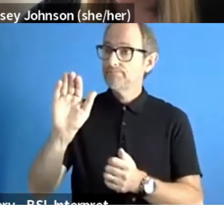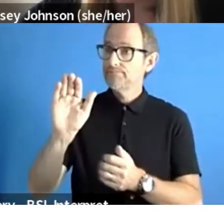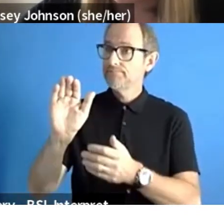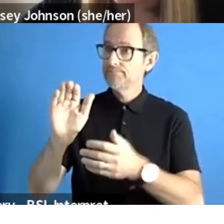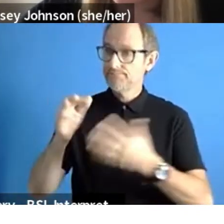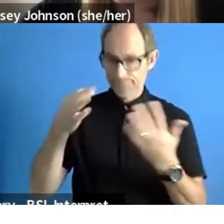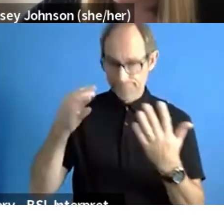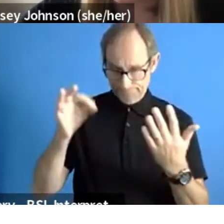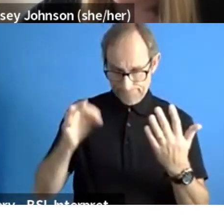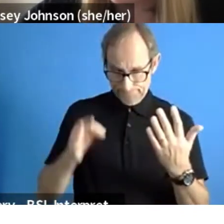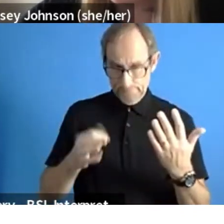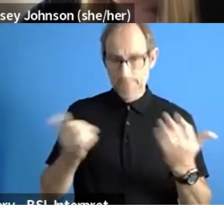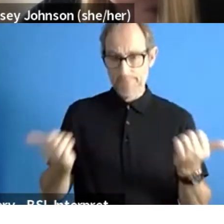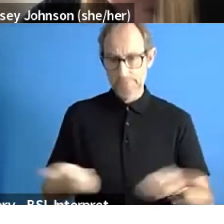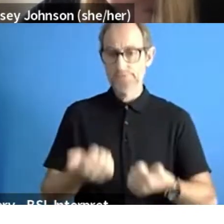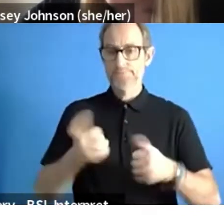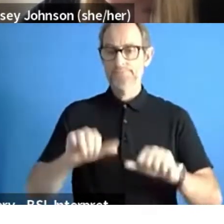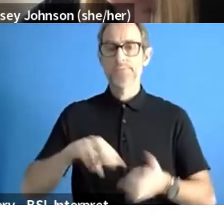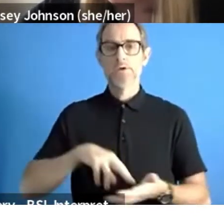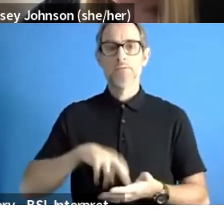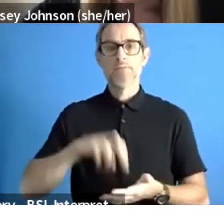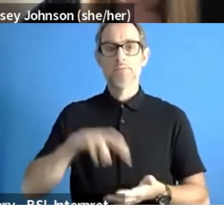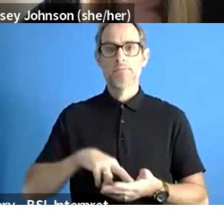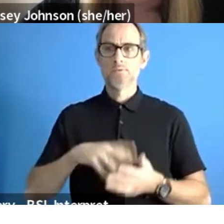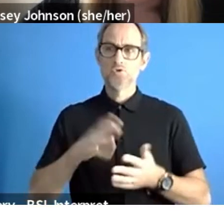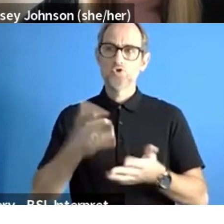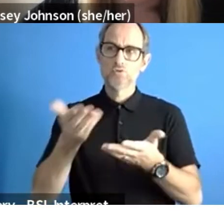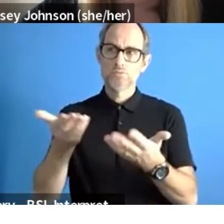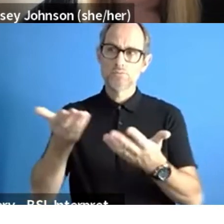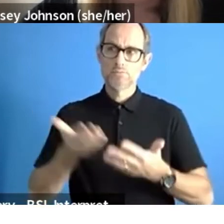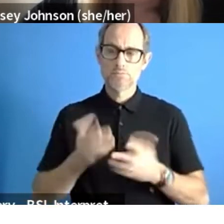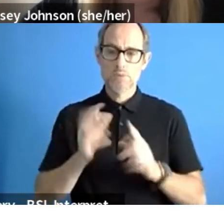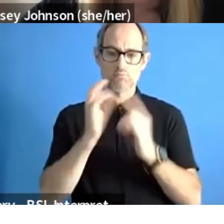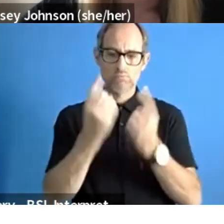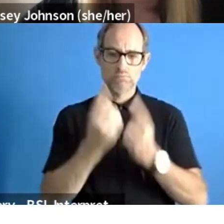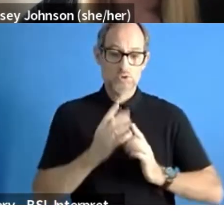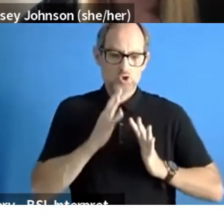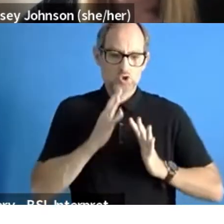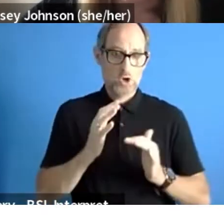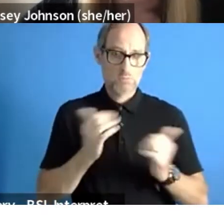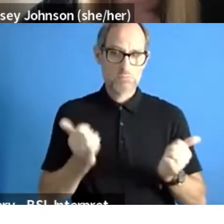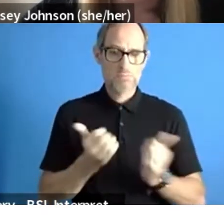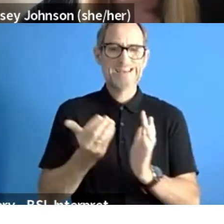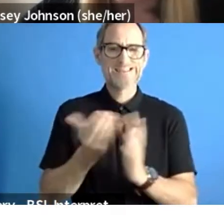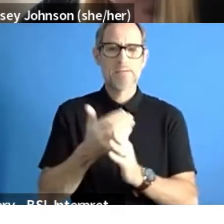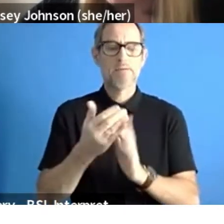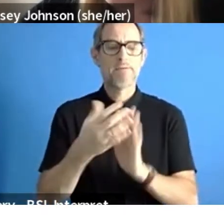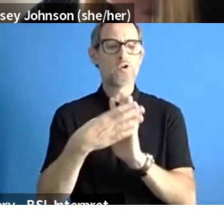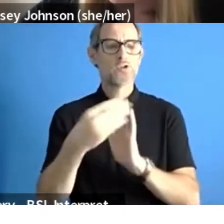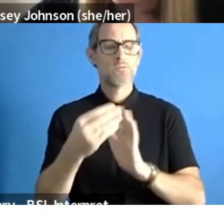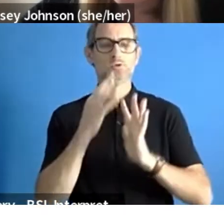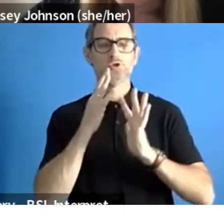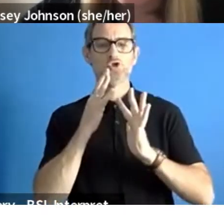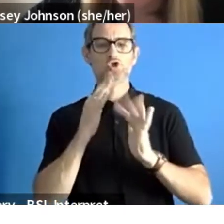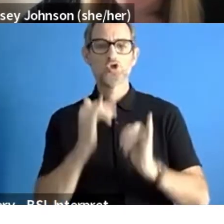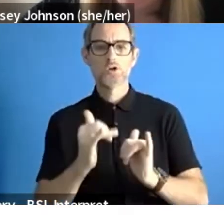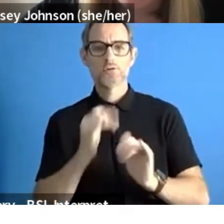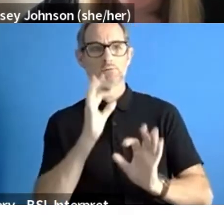to check if the product is accessible and one option could be to run usability in house.